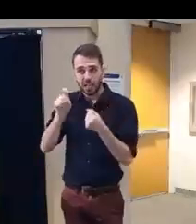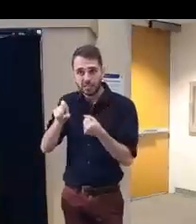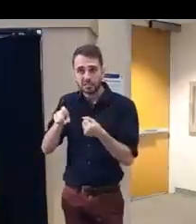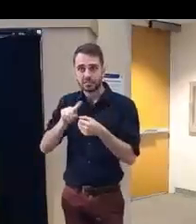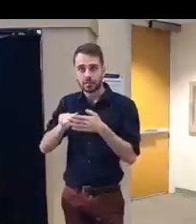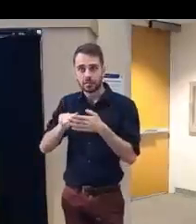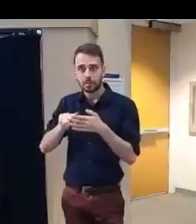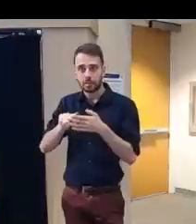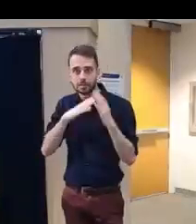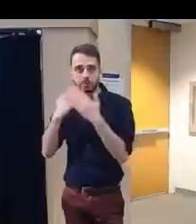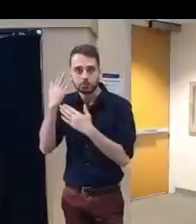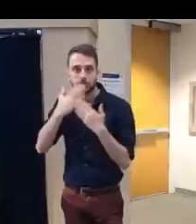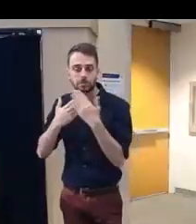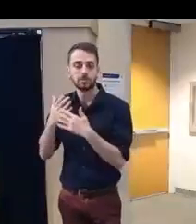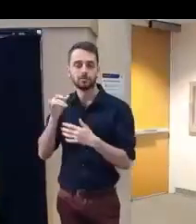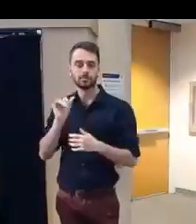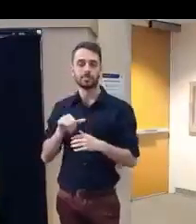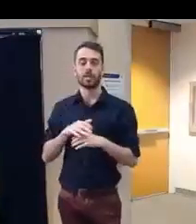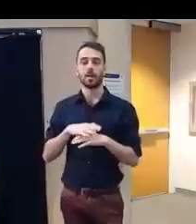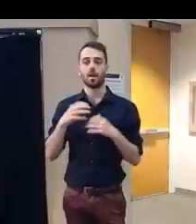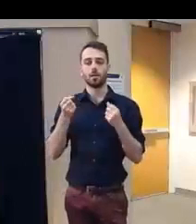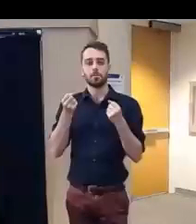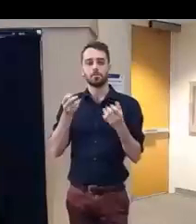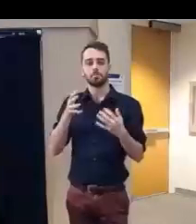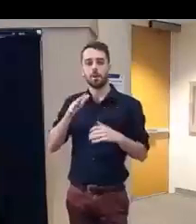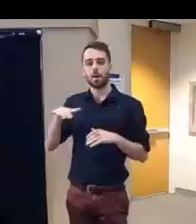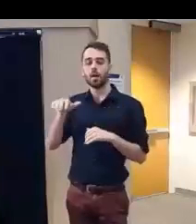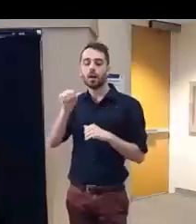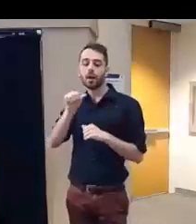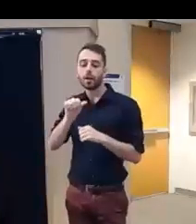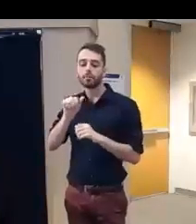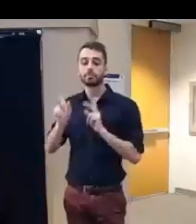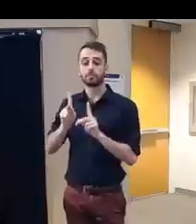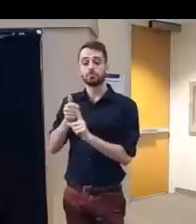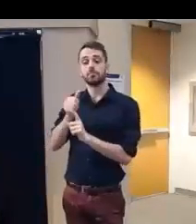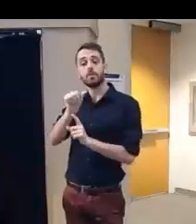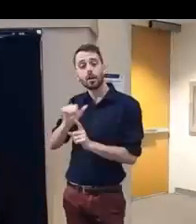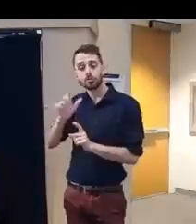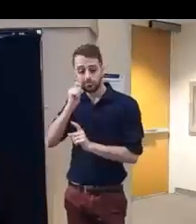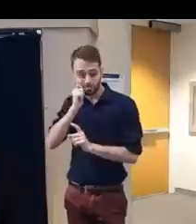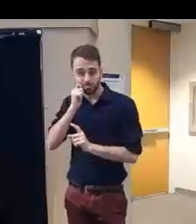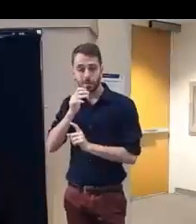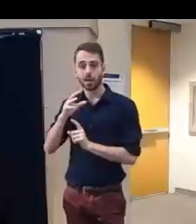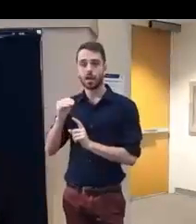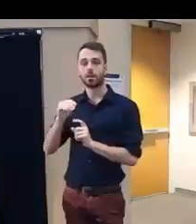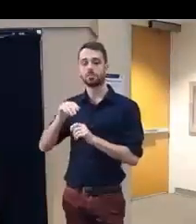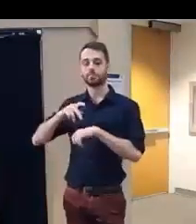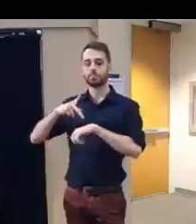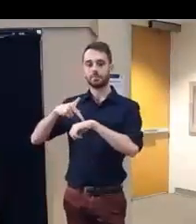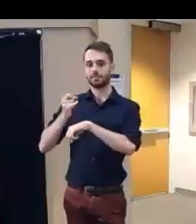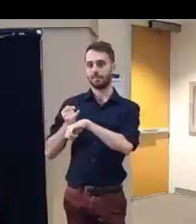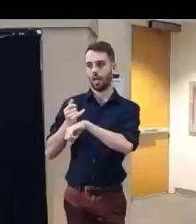well as a lot of mistrust directed at Asian and Pacific Islander group specifically so um